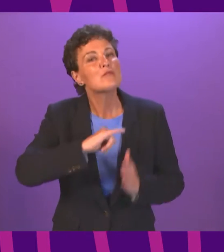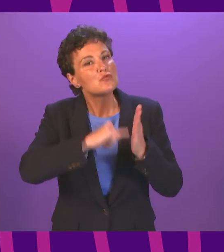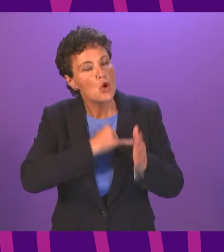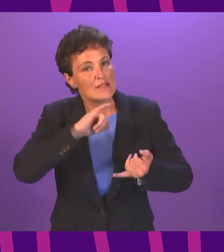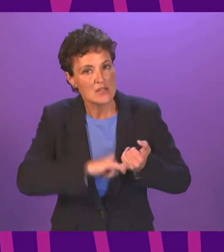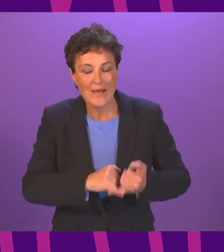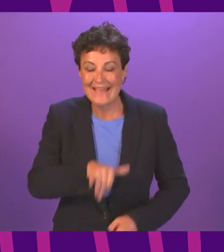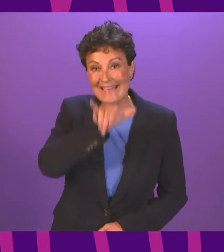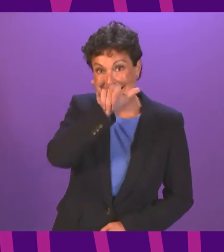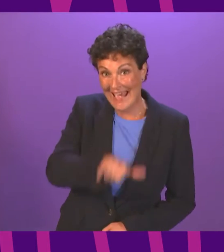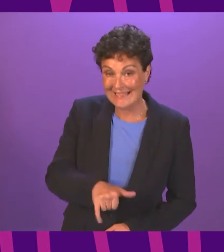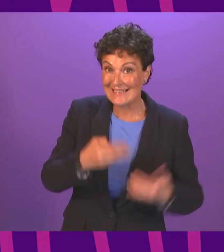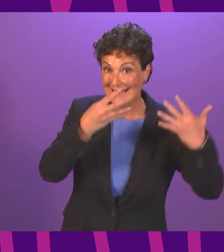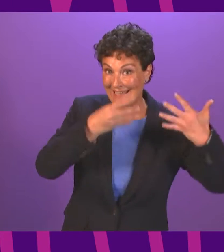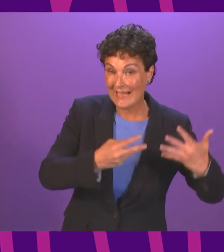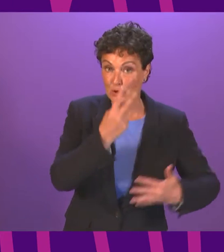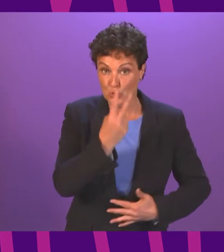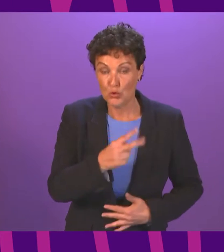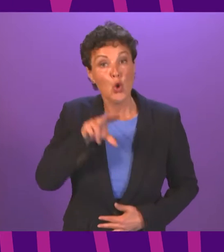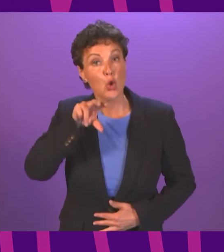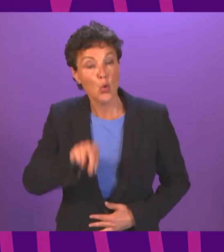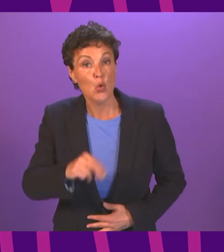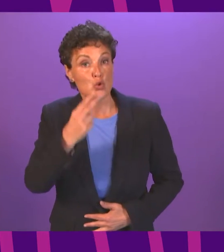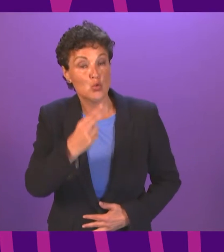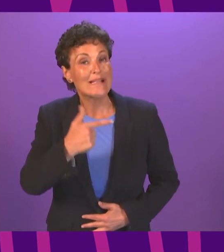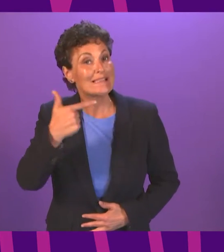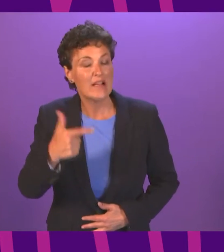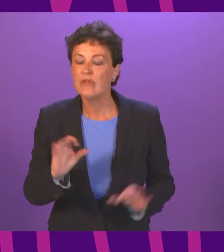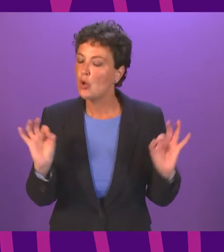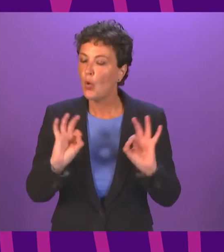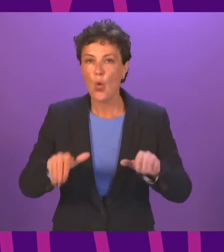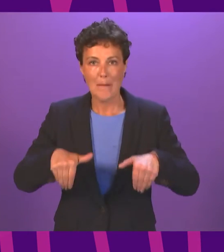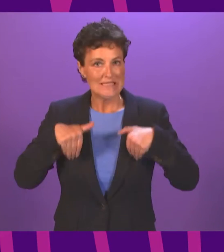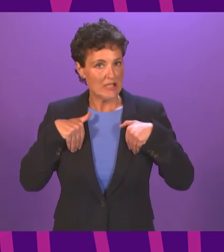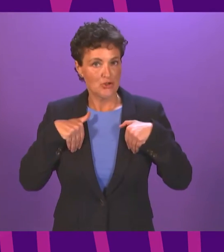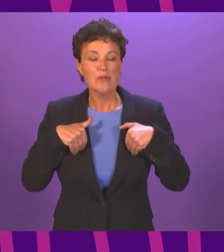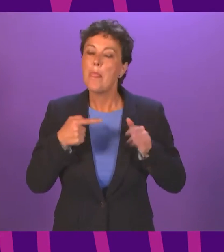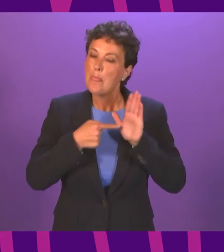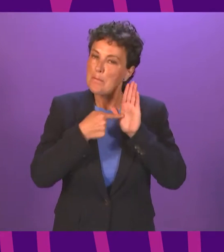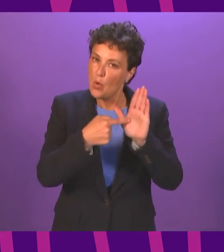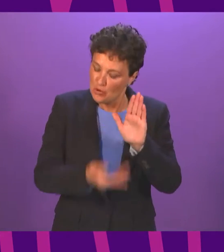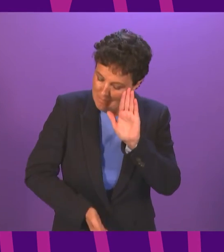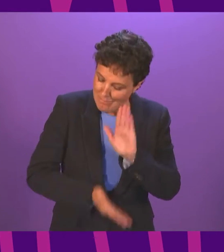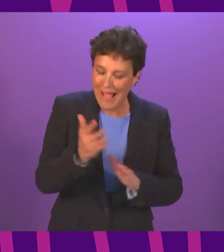(Extension and Expiry) (Scotland) Bill at stage 1, is: For 92, Against 27, Abstentions